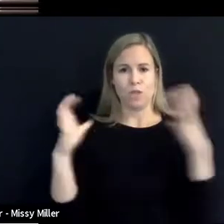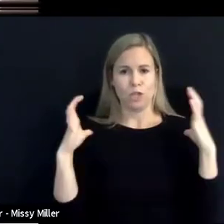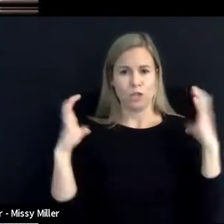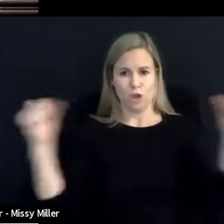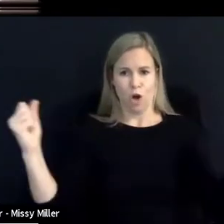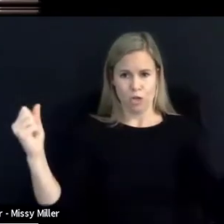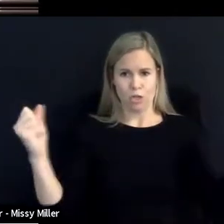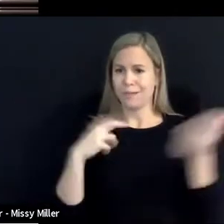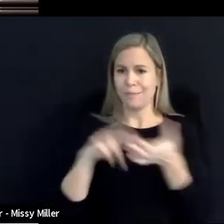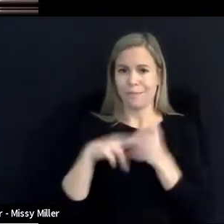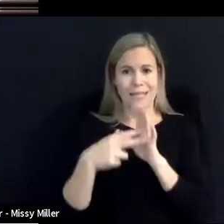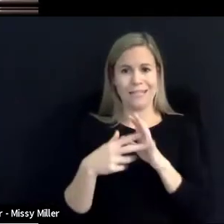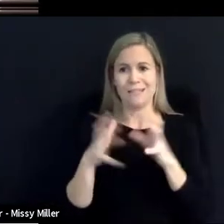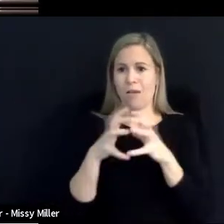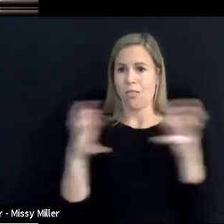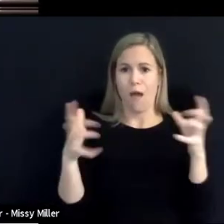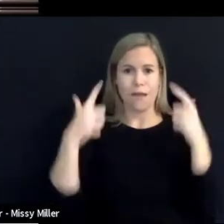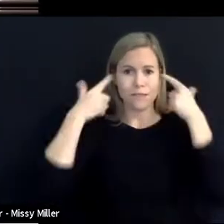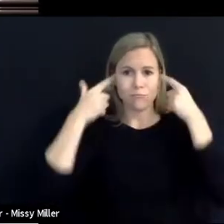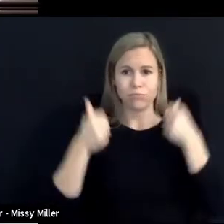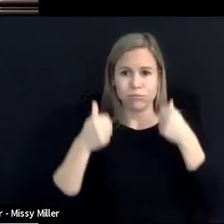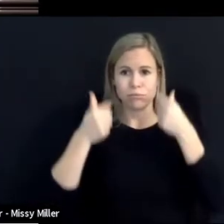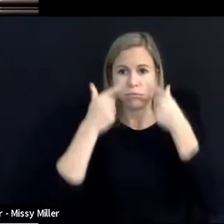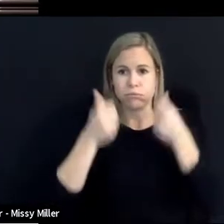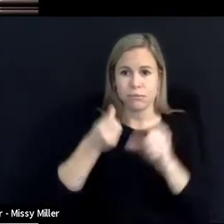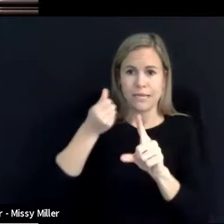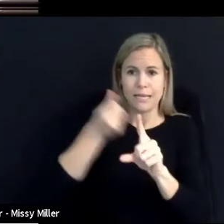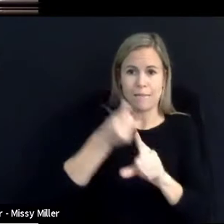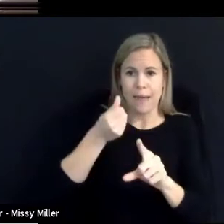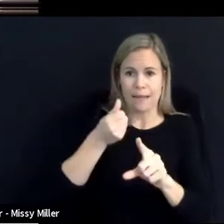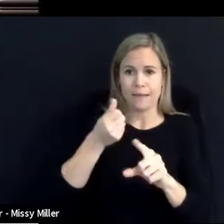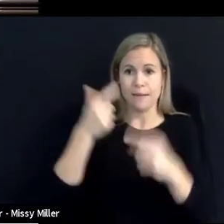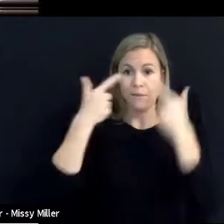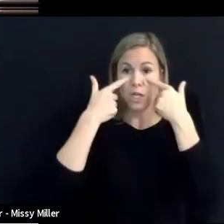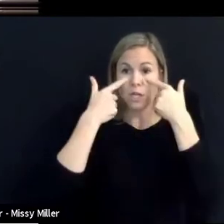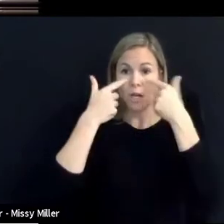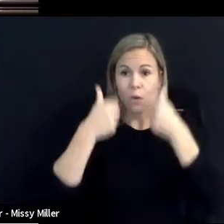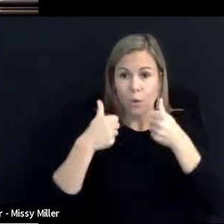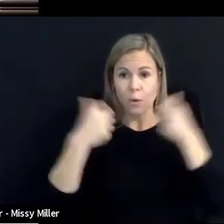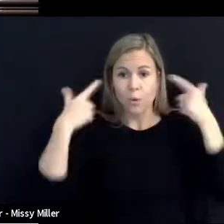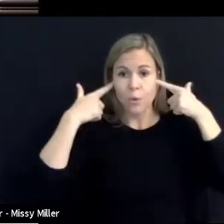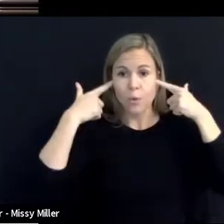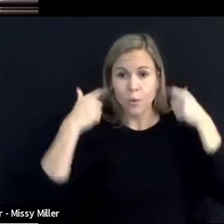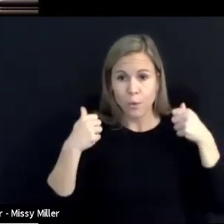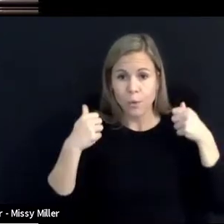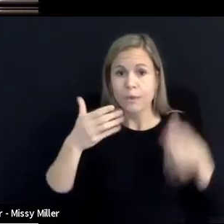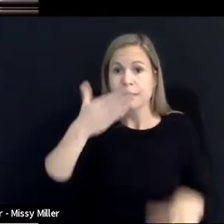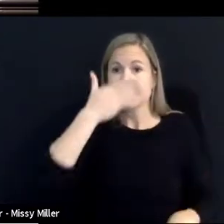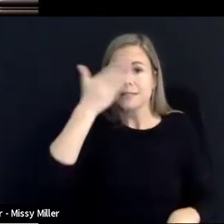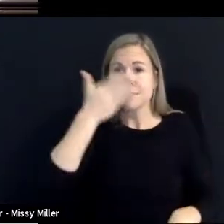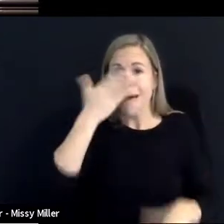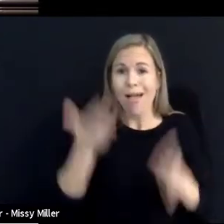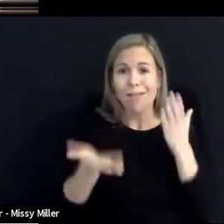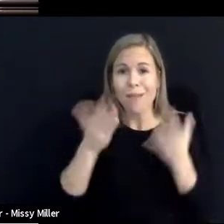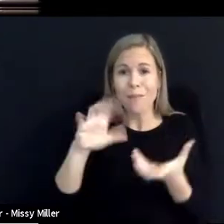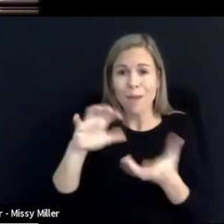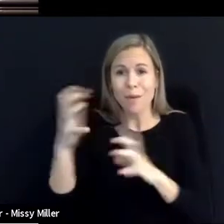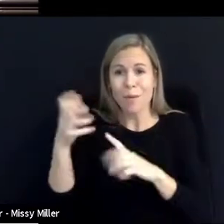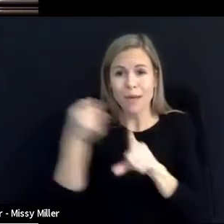because hearing is impacted, vision is impacted, smell is also impacted in most kids with charge